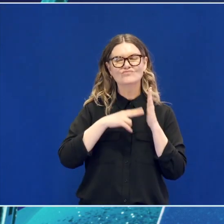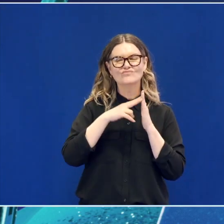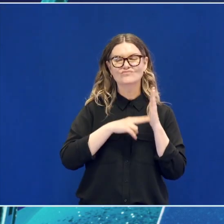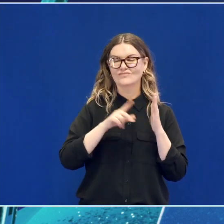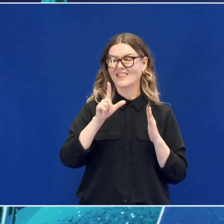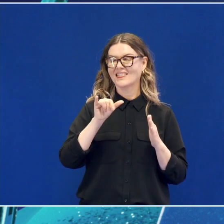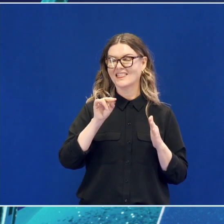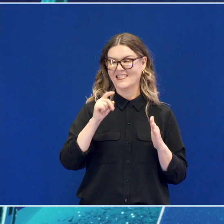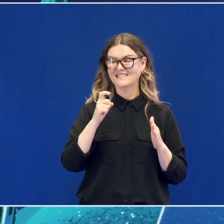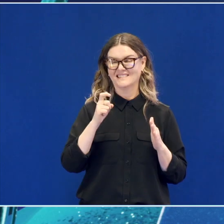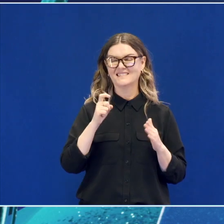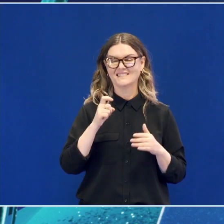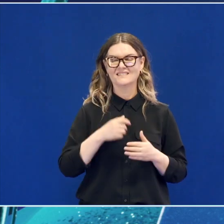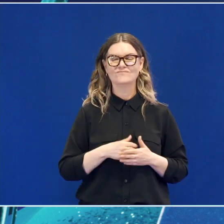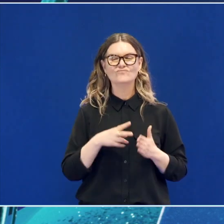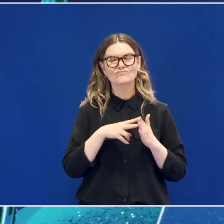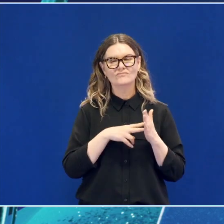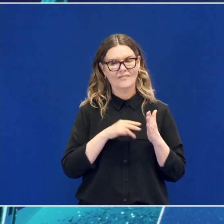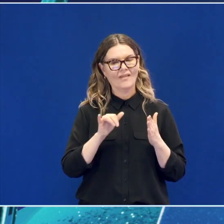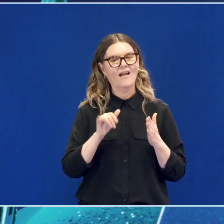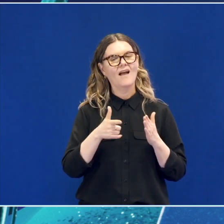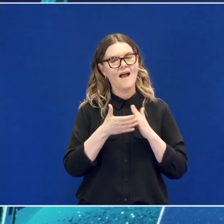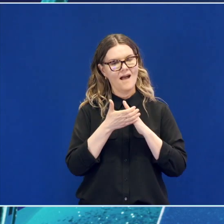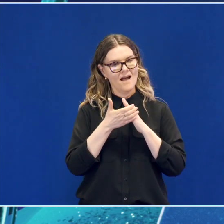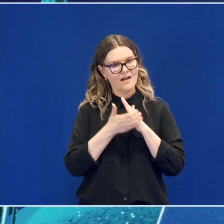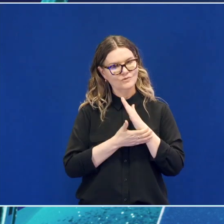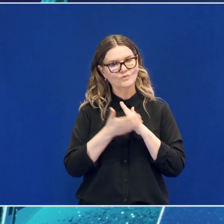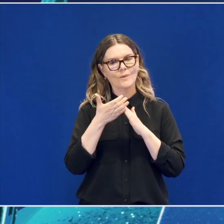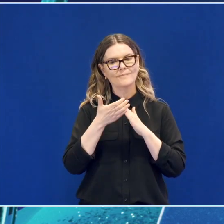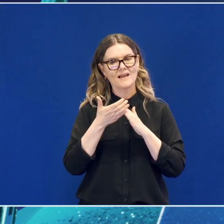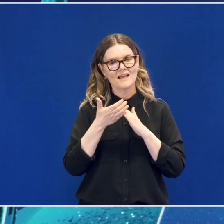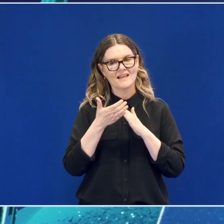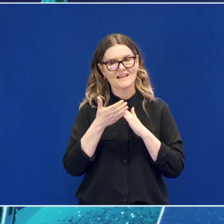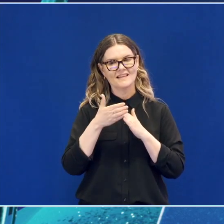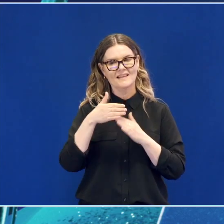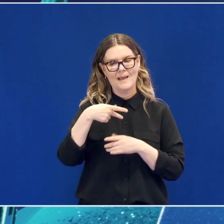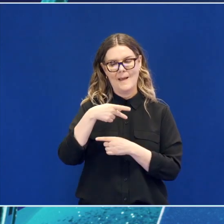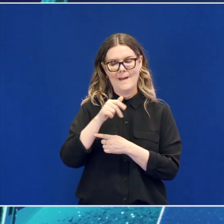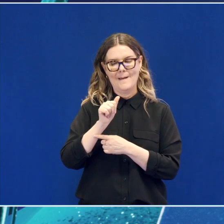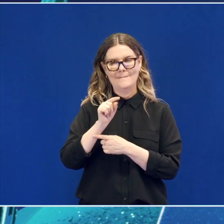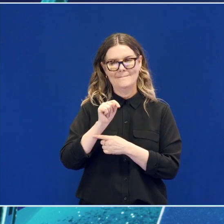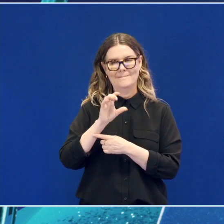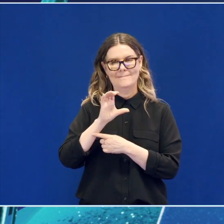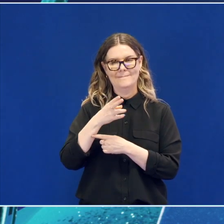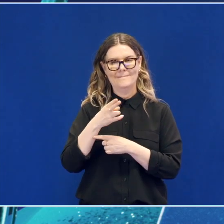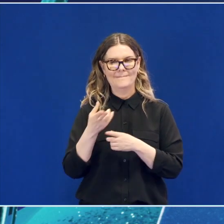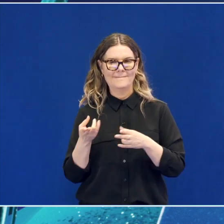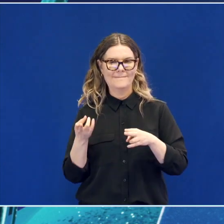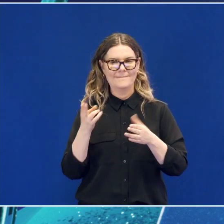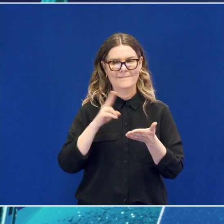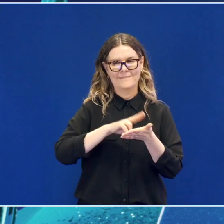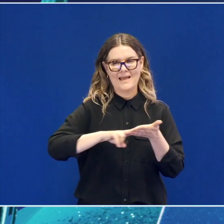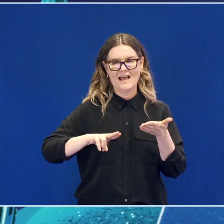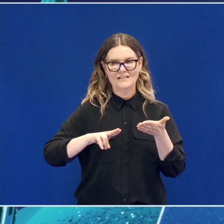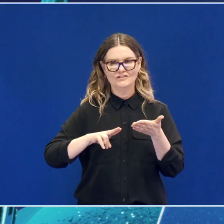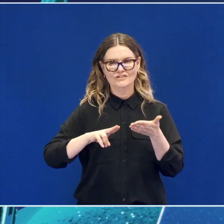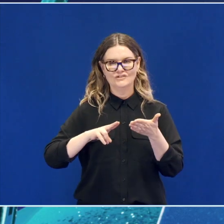that are coming in that they just can't keep up with that any more. So we don't want that same problem when we're trying to remediate some of the open-source code.